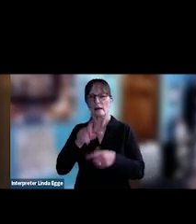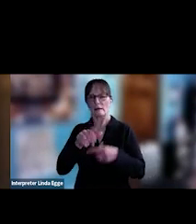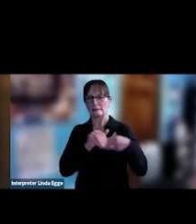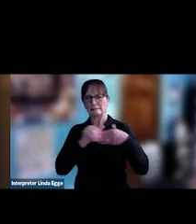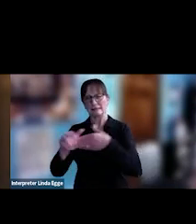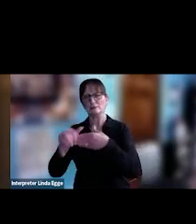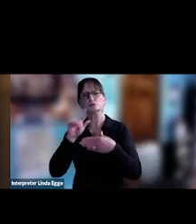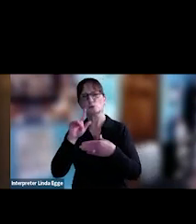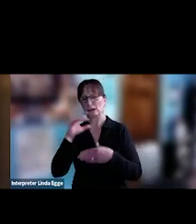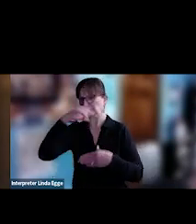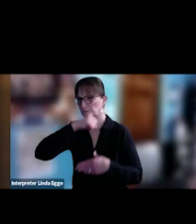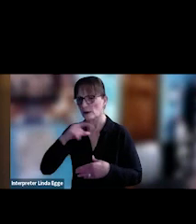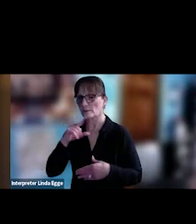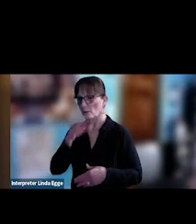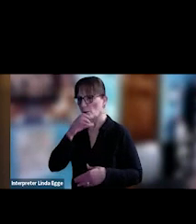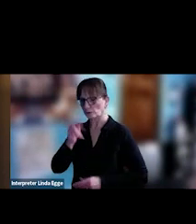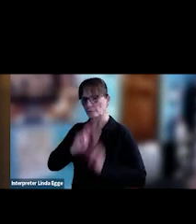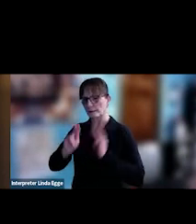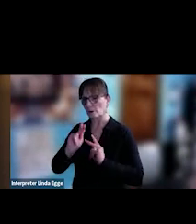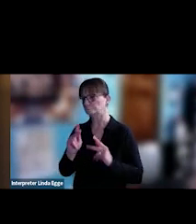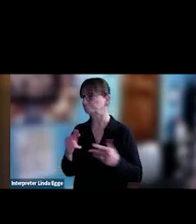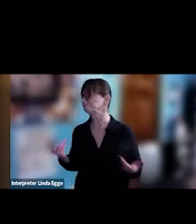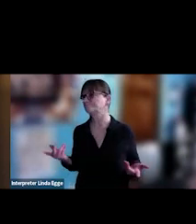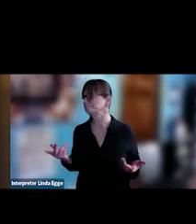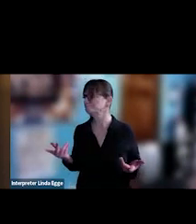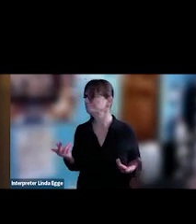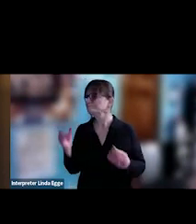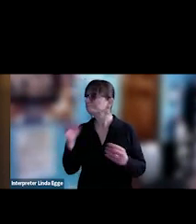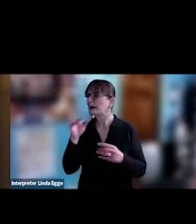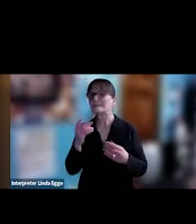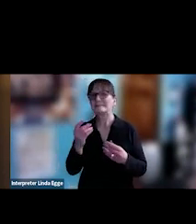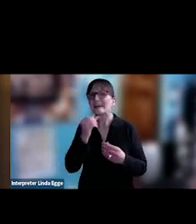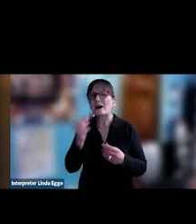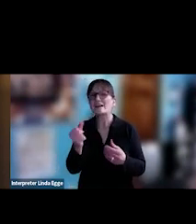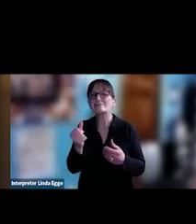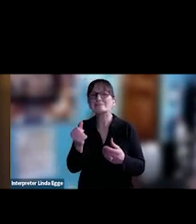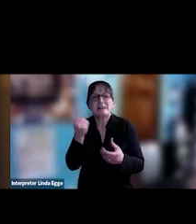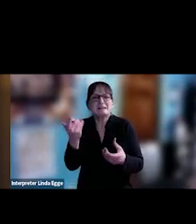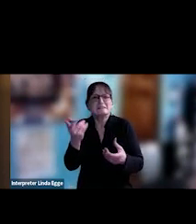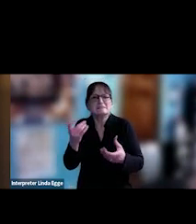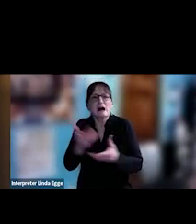that older individuals have less to offer than younger people.